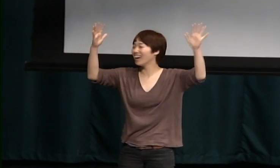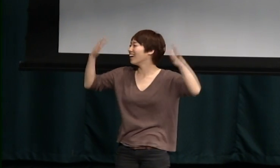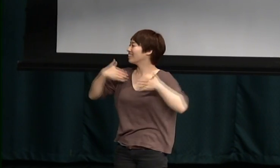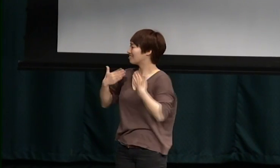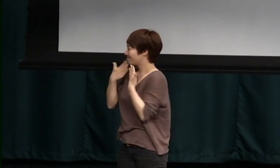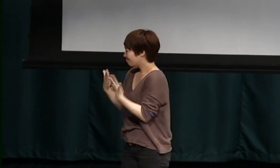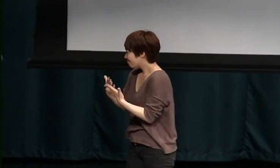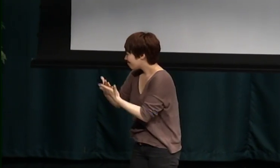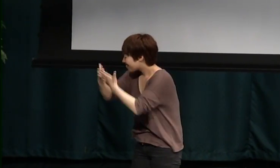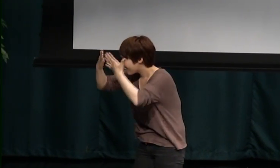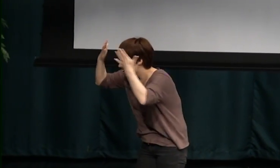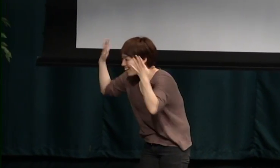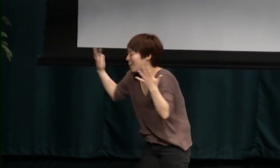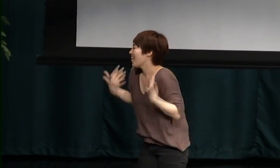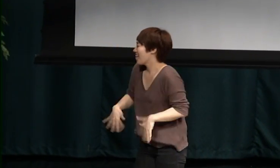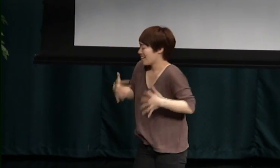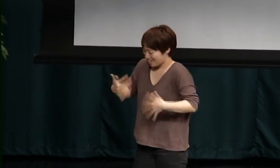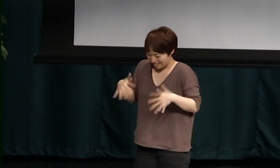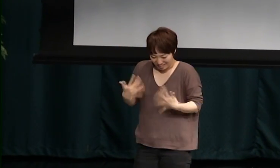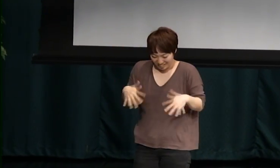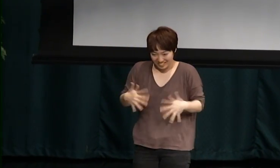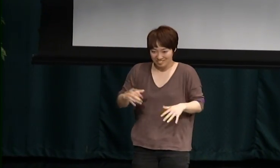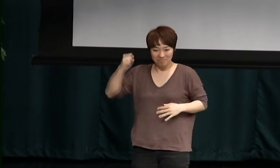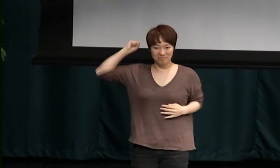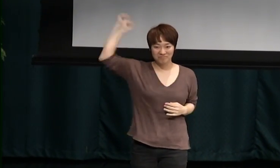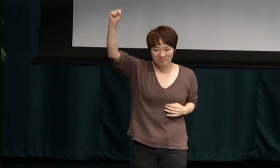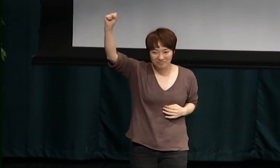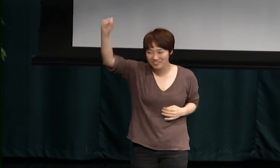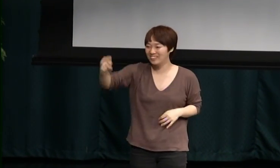Thank you, thank you, thank you so much!